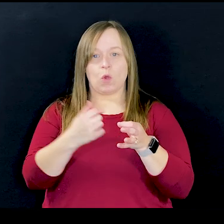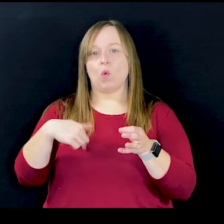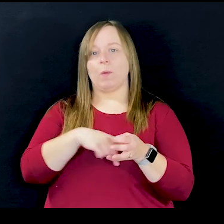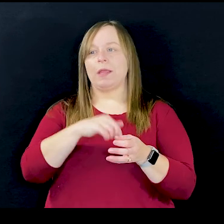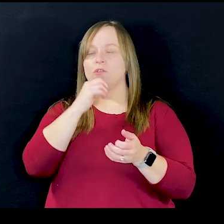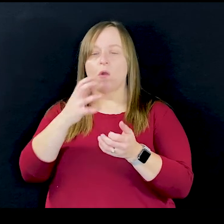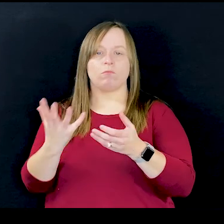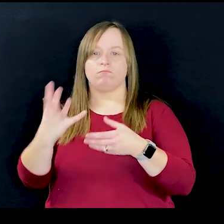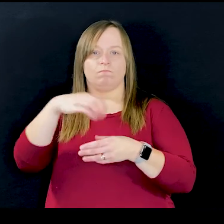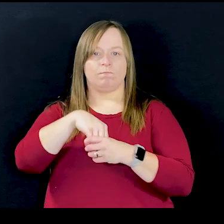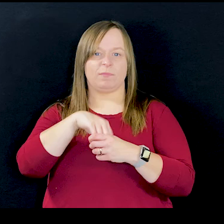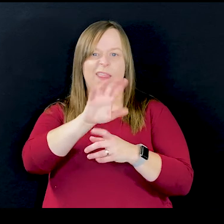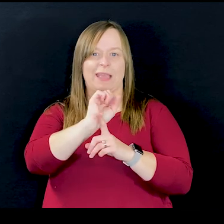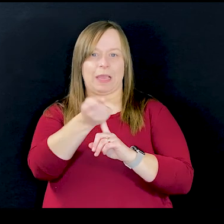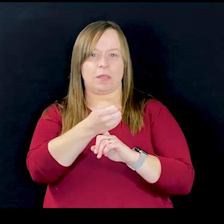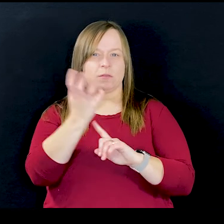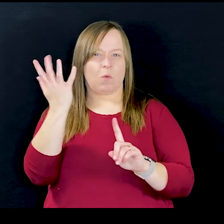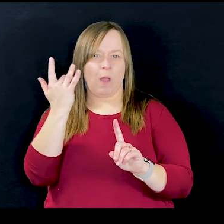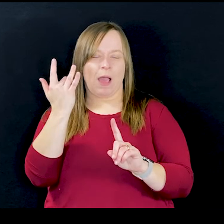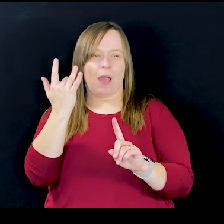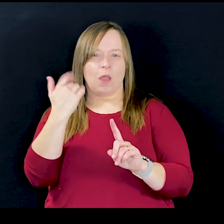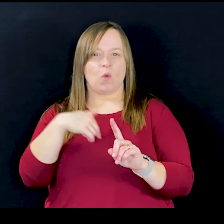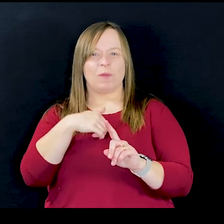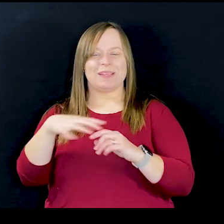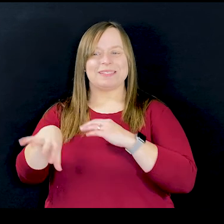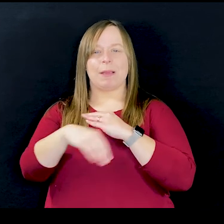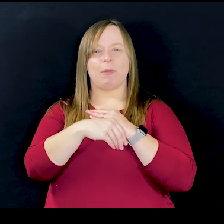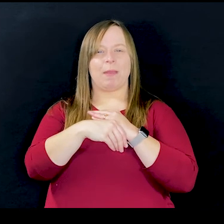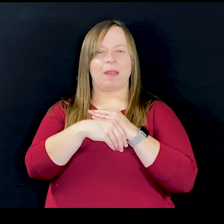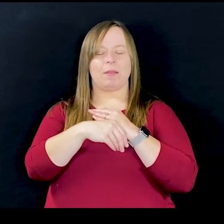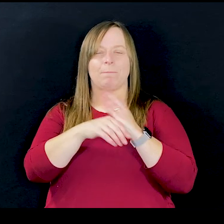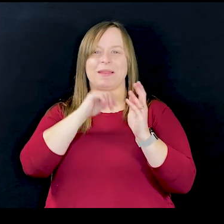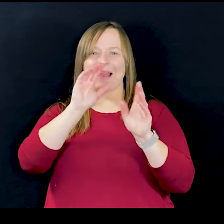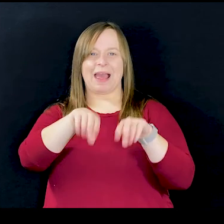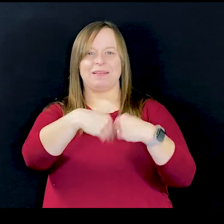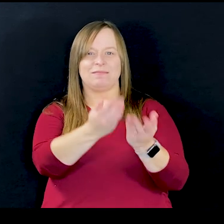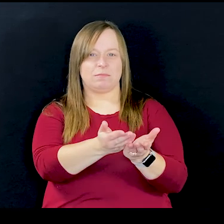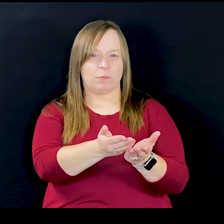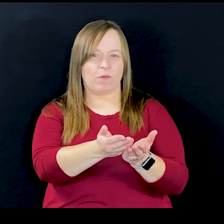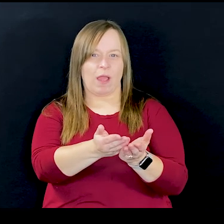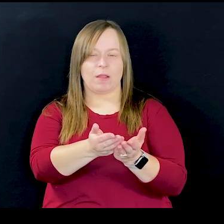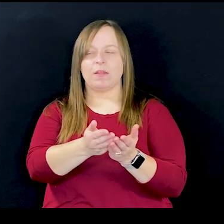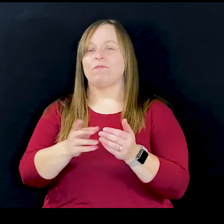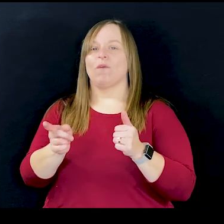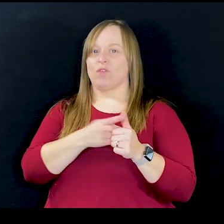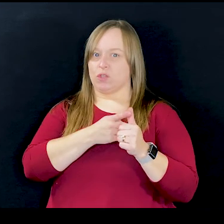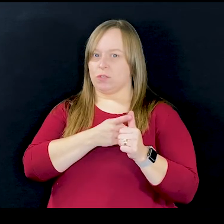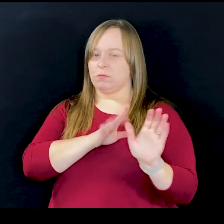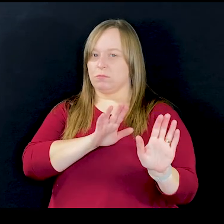We would not be involved in that because we supplement, but not supplant. So they would have to go there first.